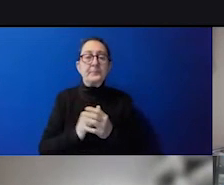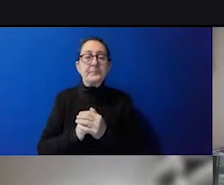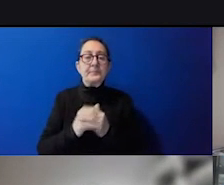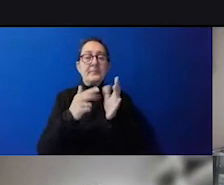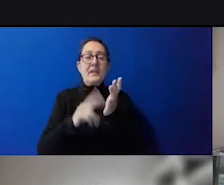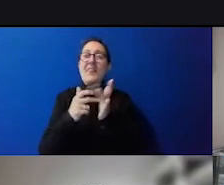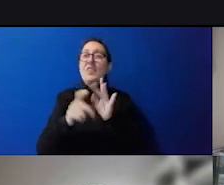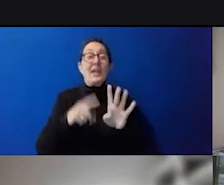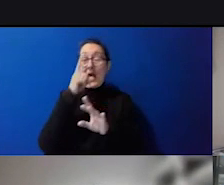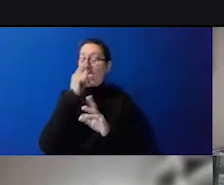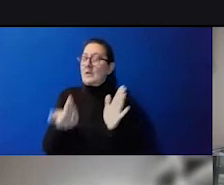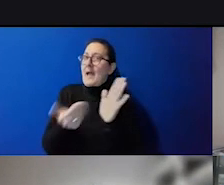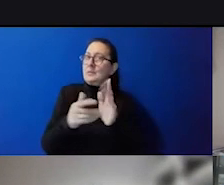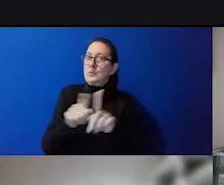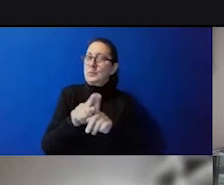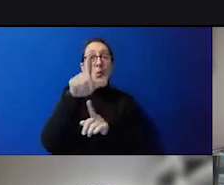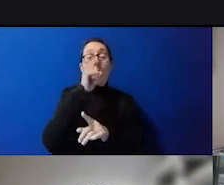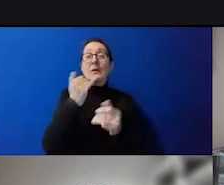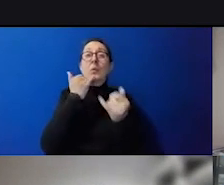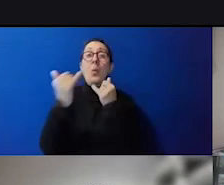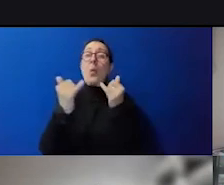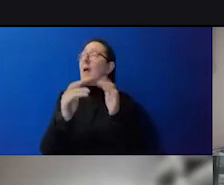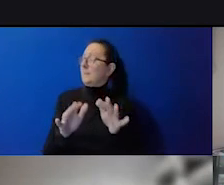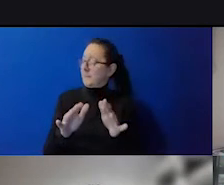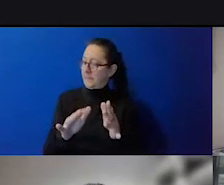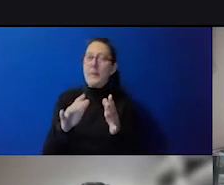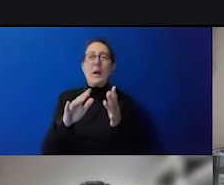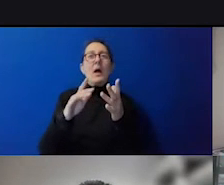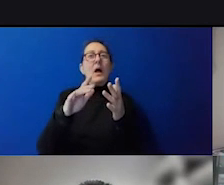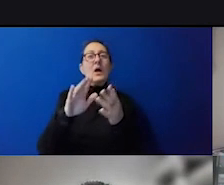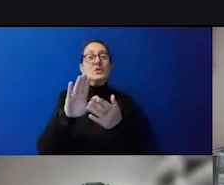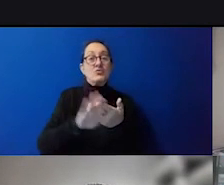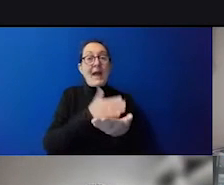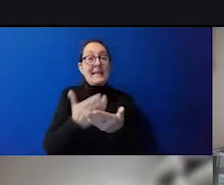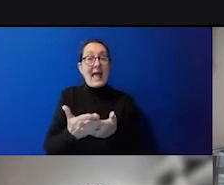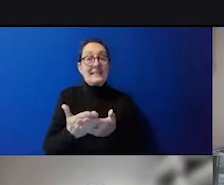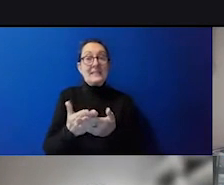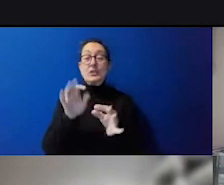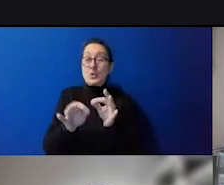LW access sorry that you can actually call uh the Translating and interpreting Service uh on